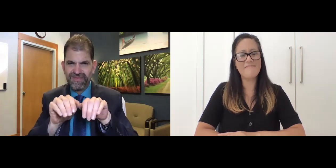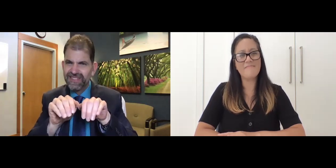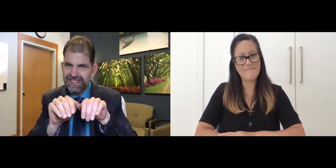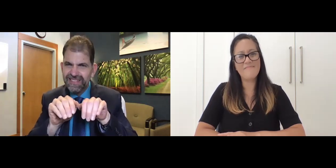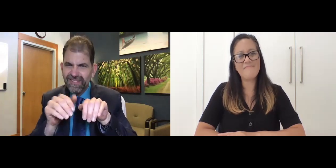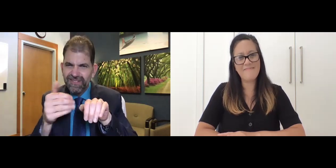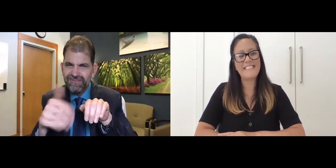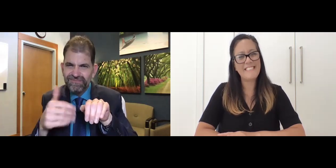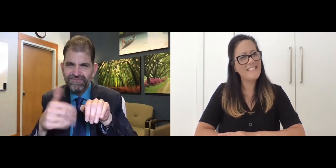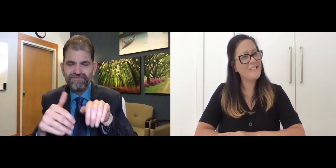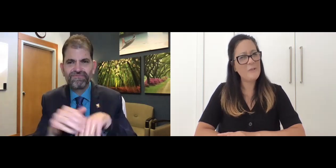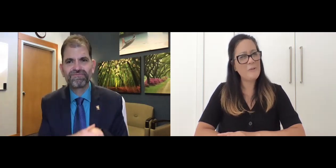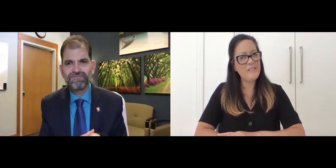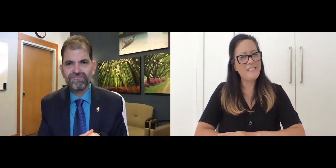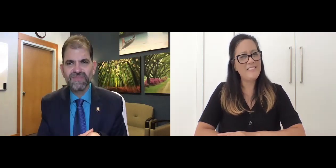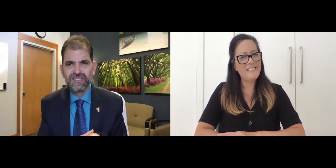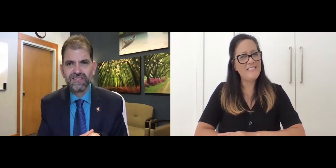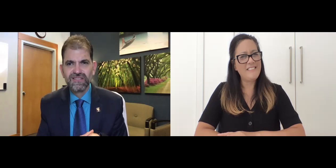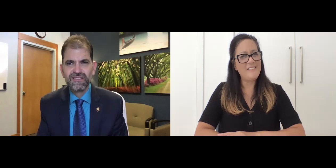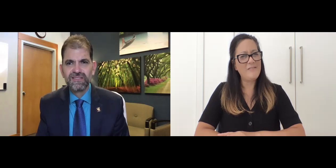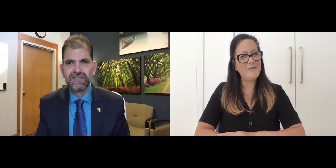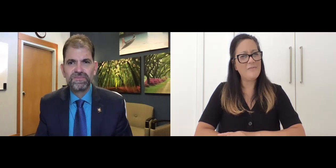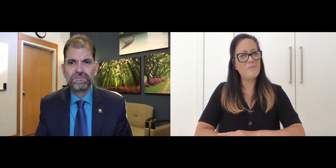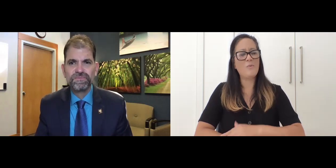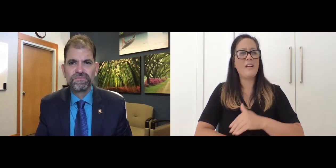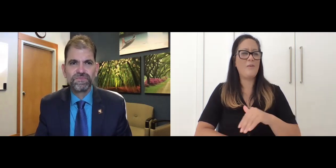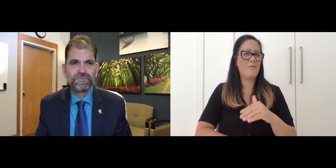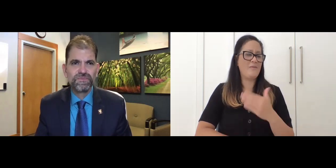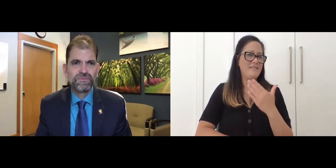somewhat fossilized? You know, it's become